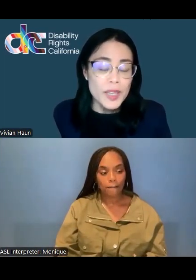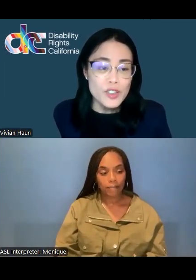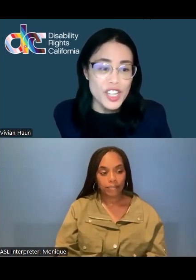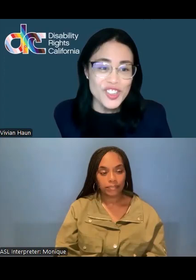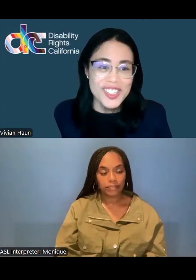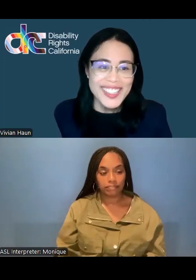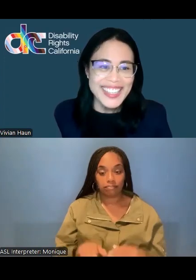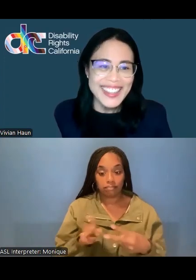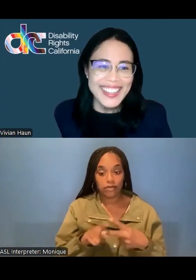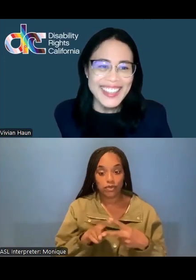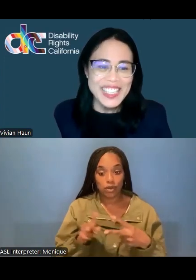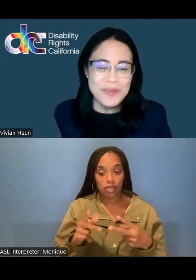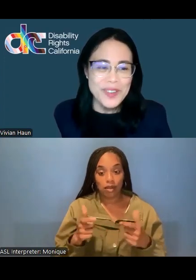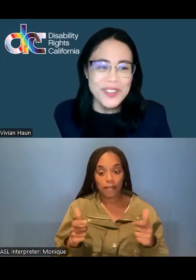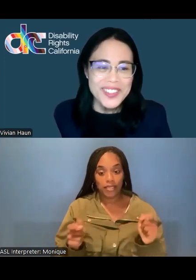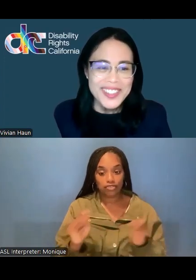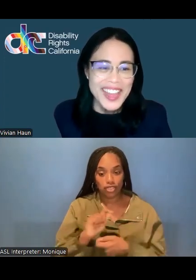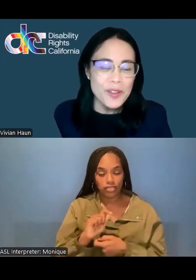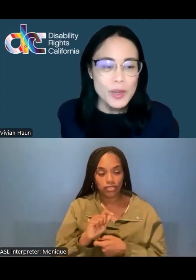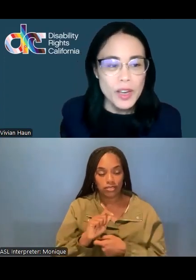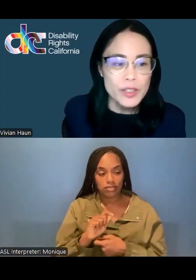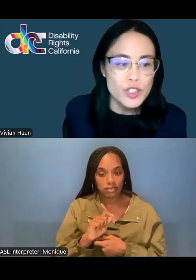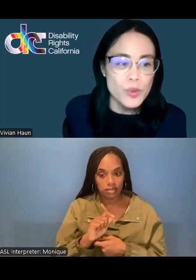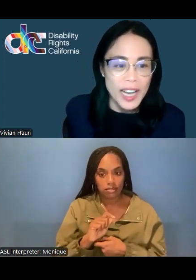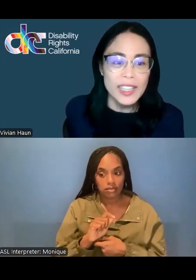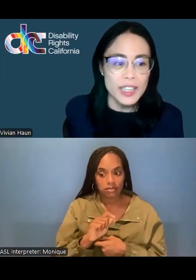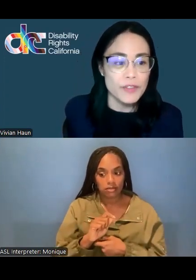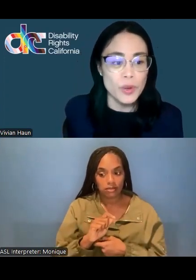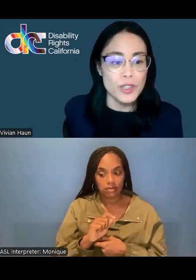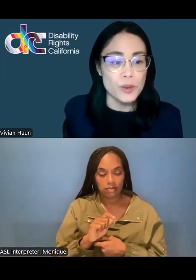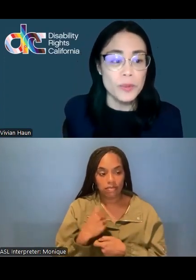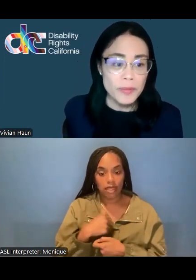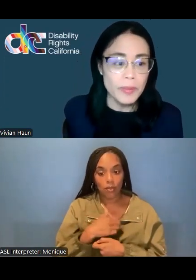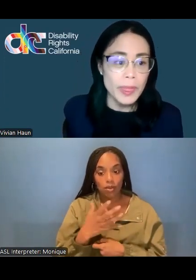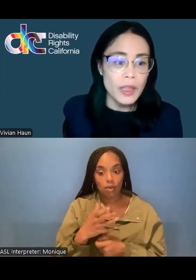big changes in these proposals that we wanted to highlight for you.